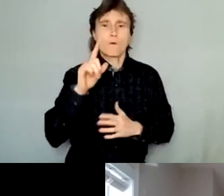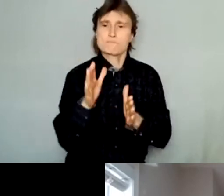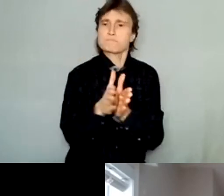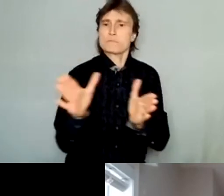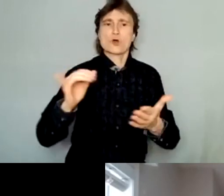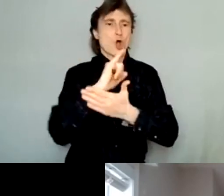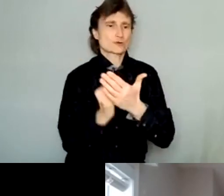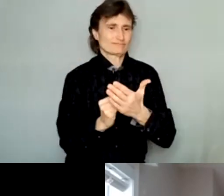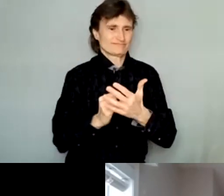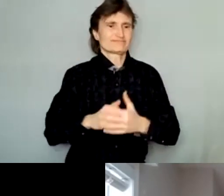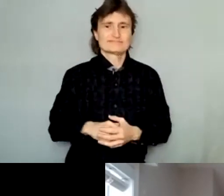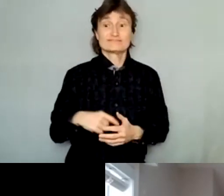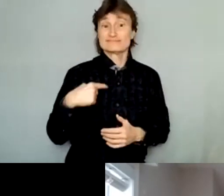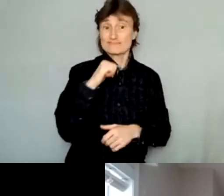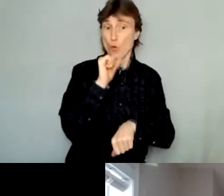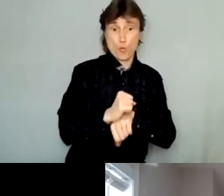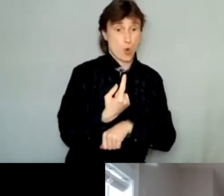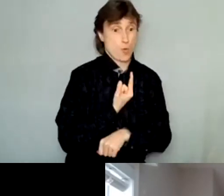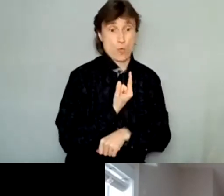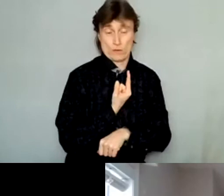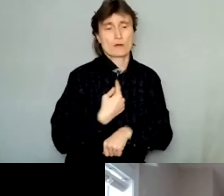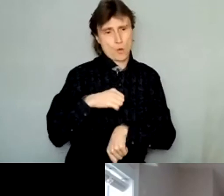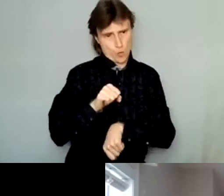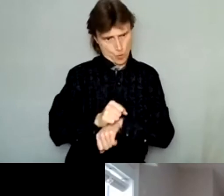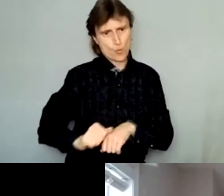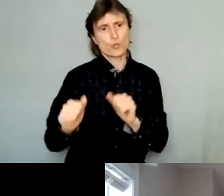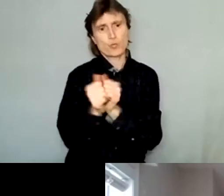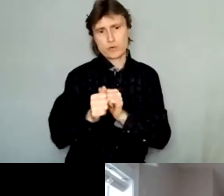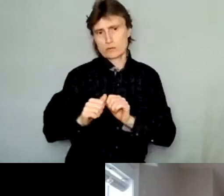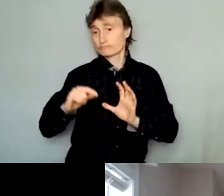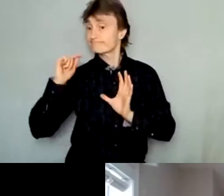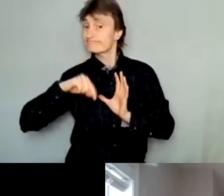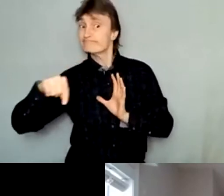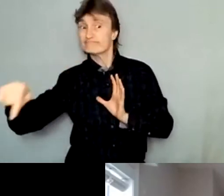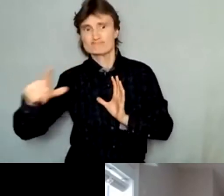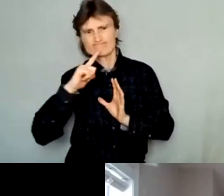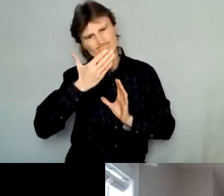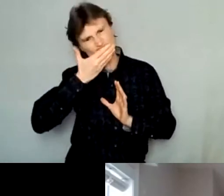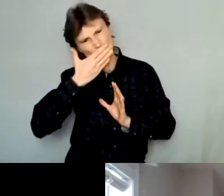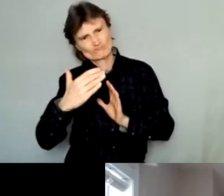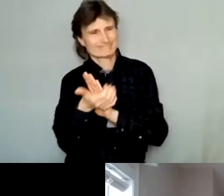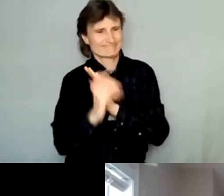and I am not working alone. I am working of course with a group of amazingly talented individuals who make up the public